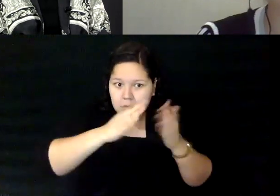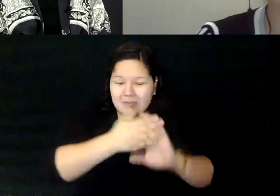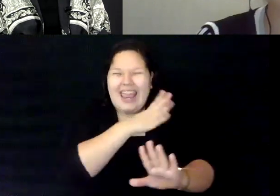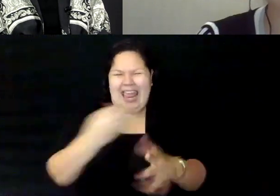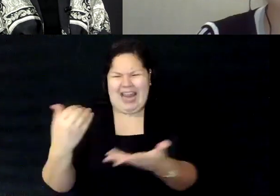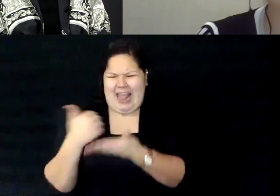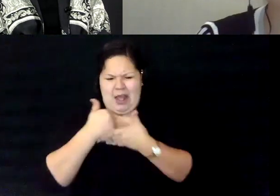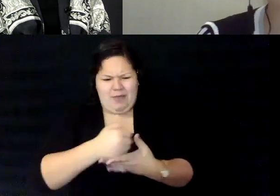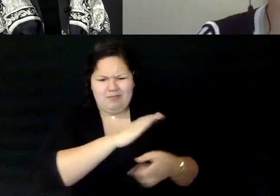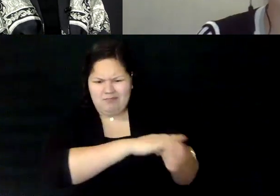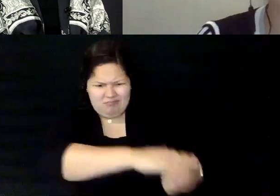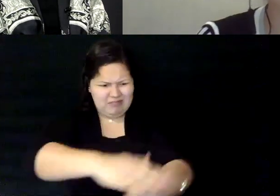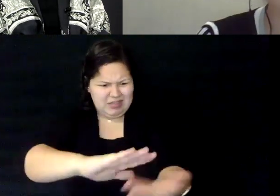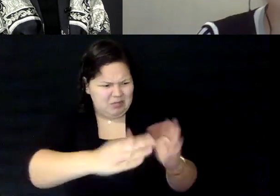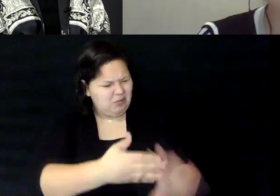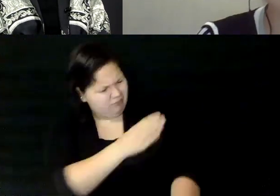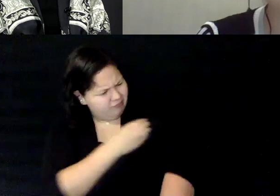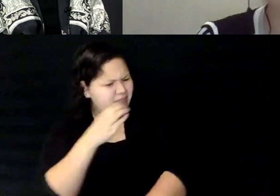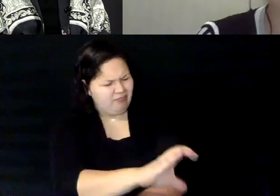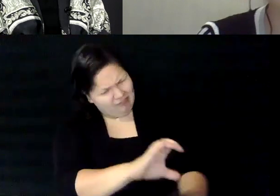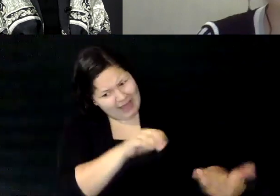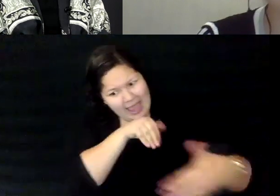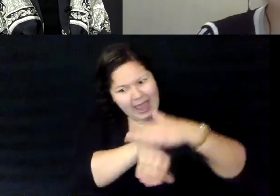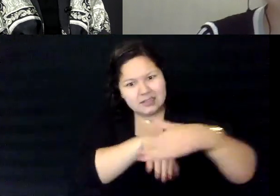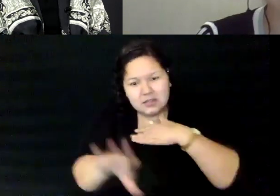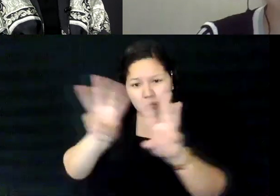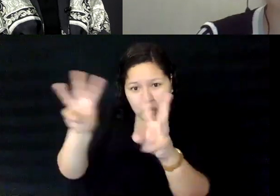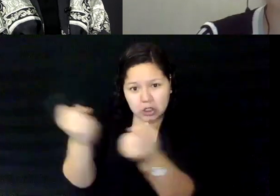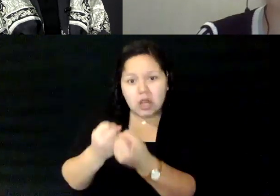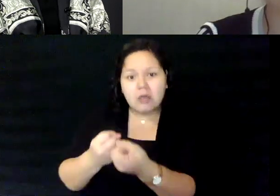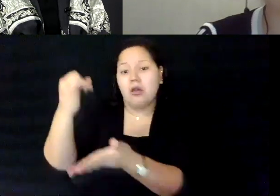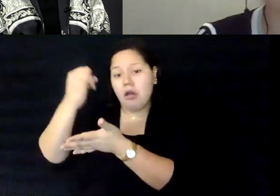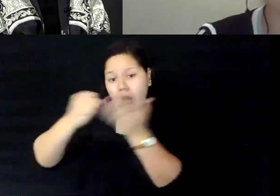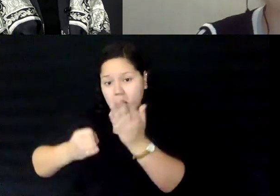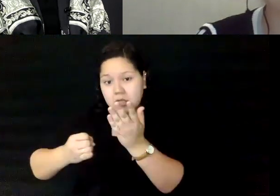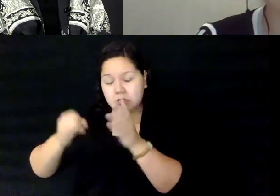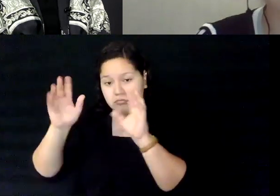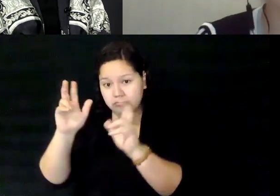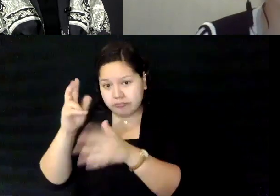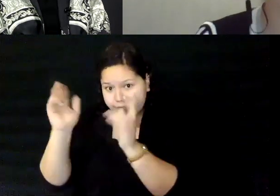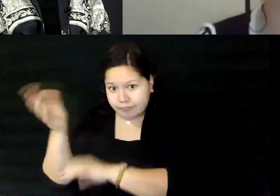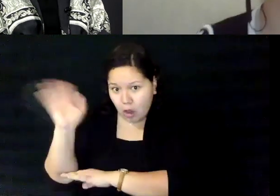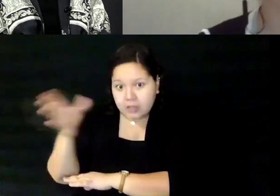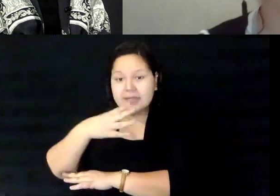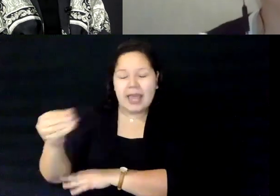communities with access to workshops, artist talks, and collaborative opportunities. Welcome